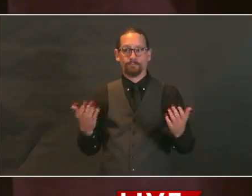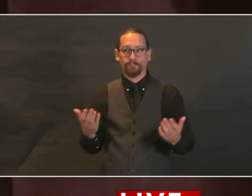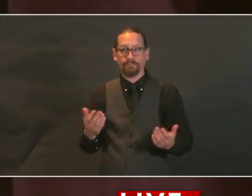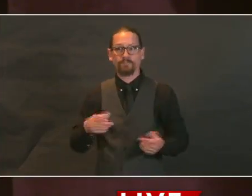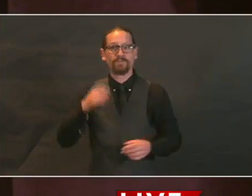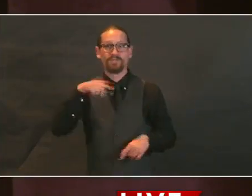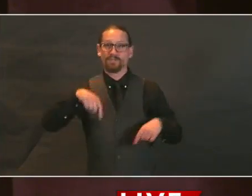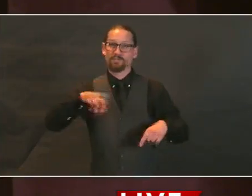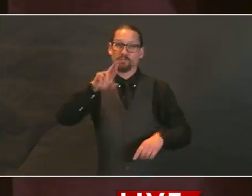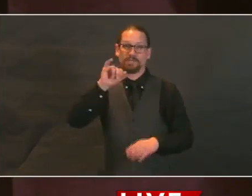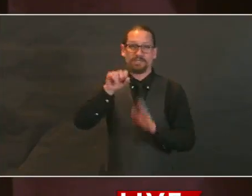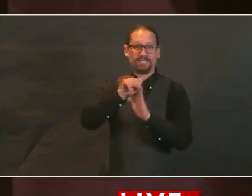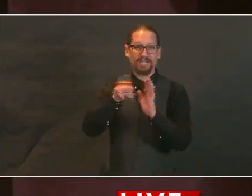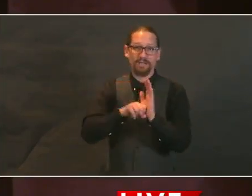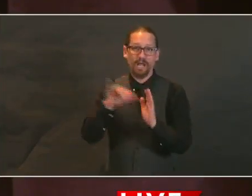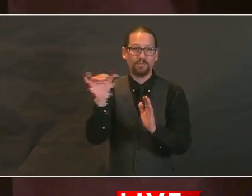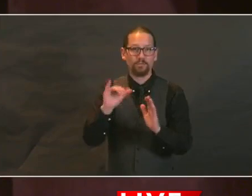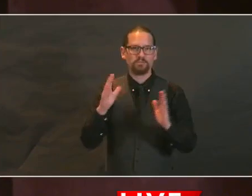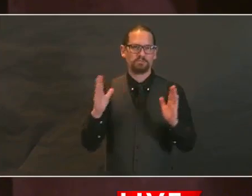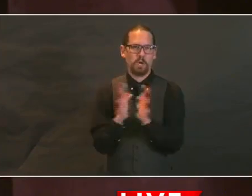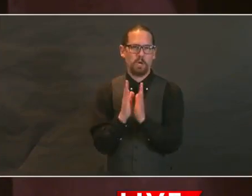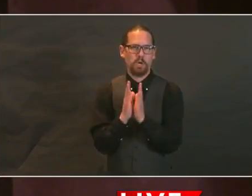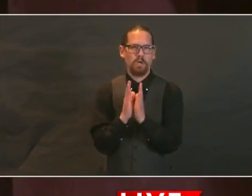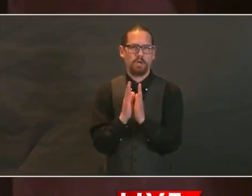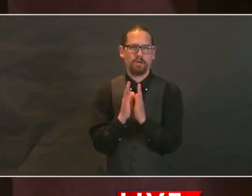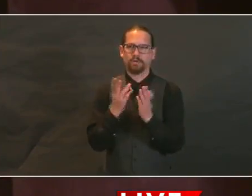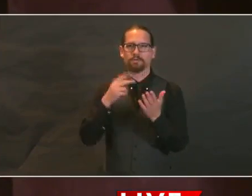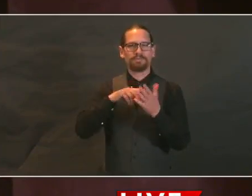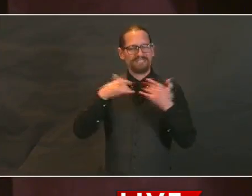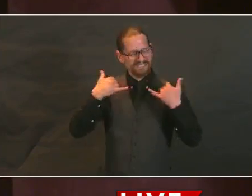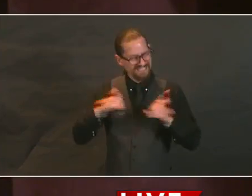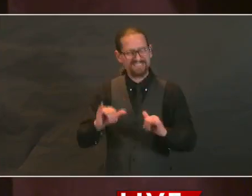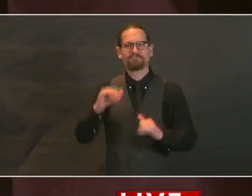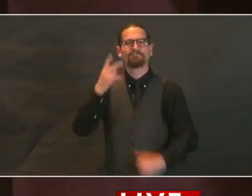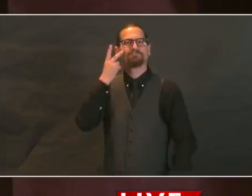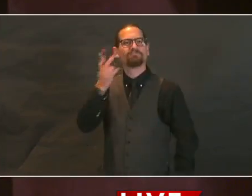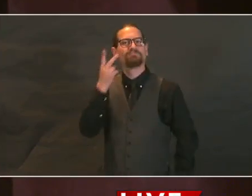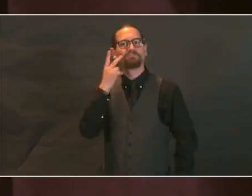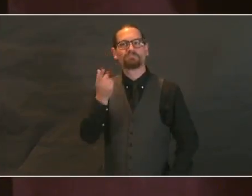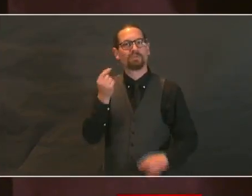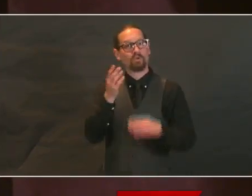KNOW THAT. AND WE'RE STILL IDENTIFYING MORE THAN A 100